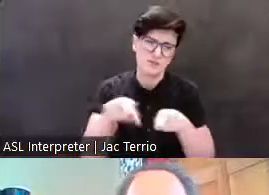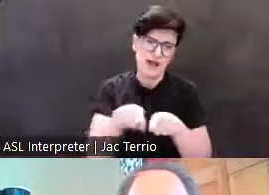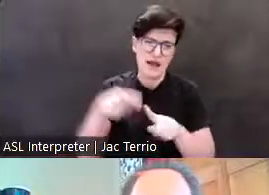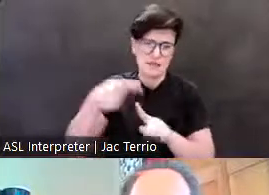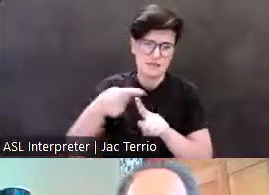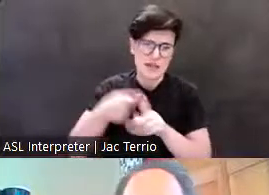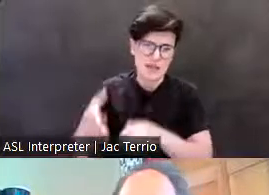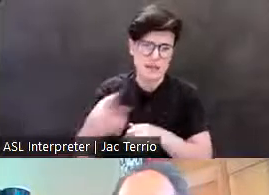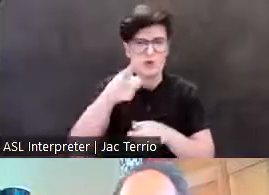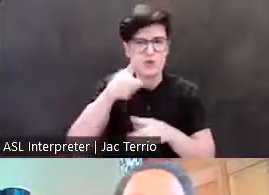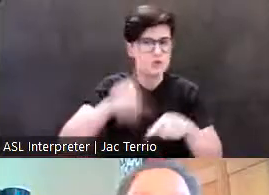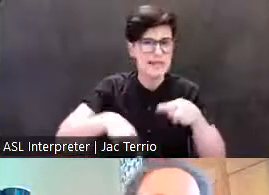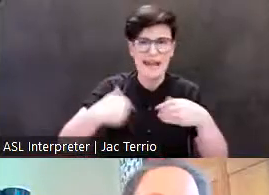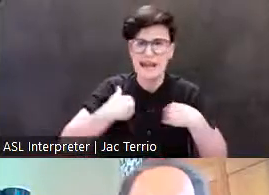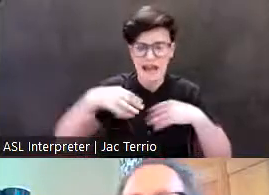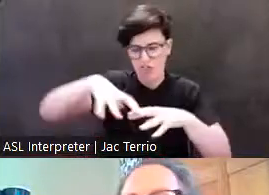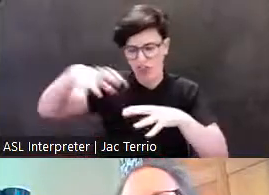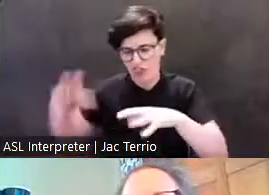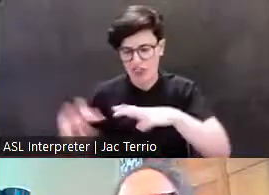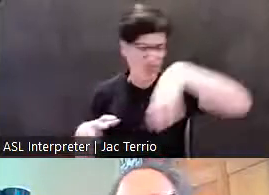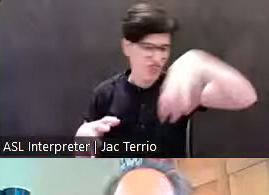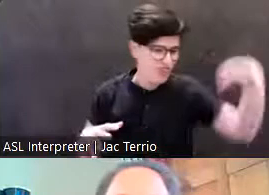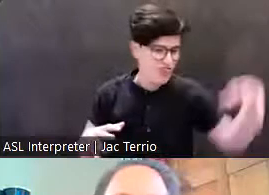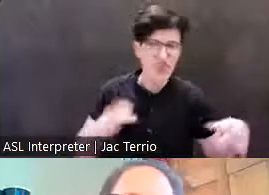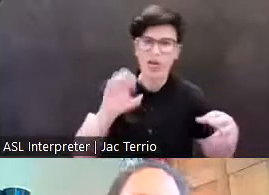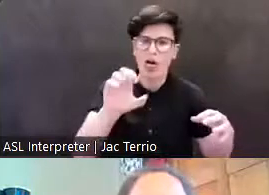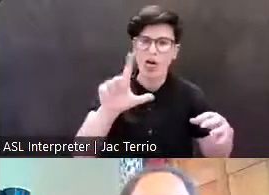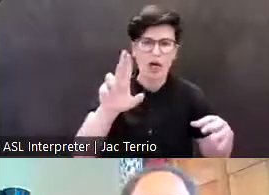Maintaining appliances and using them safely and responsibly.